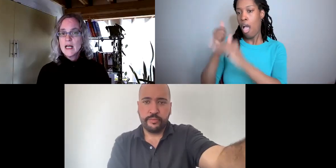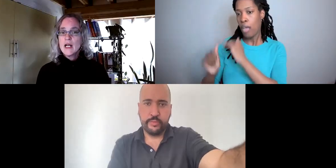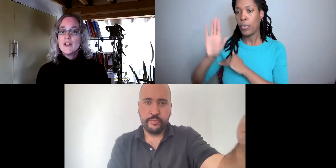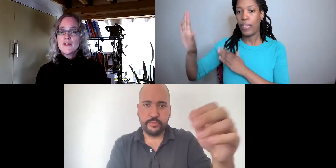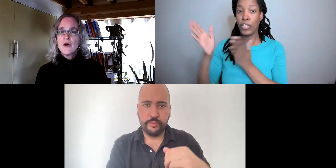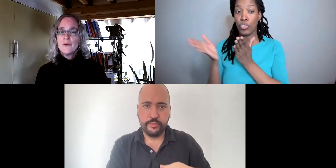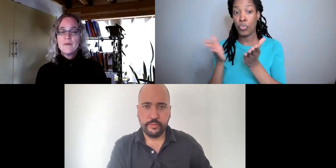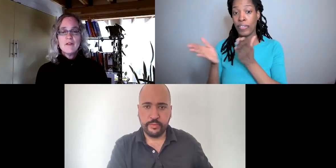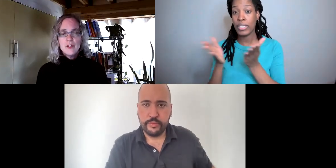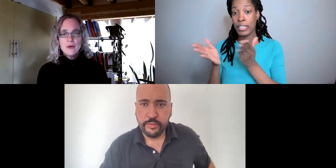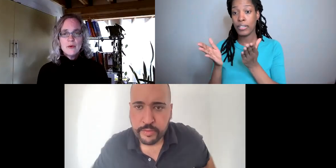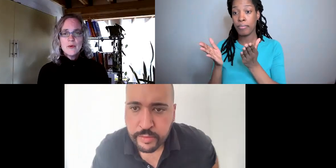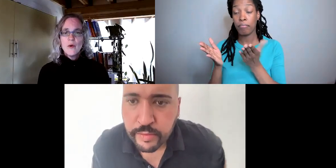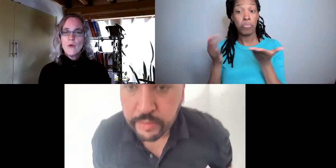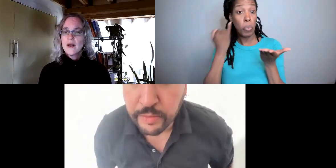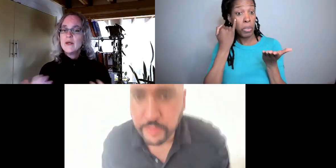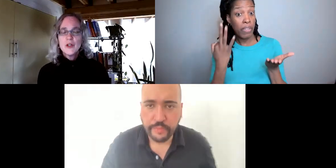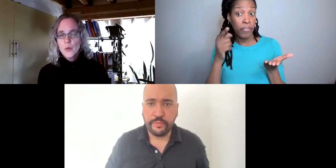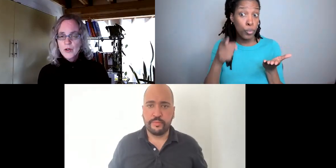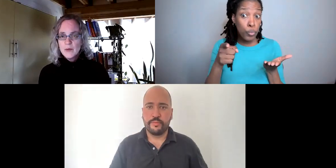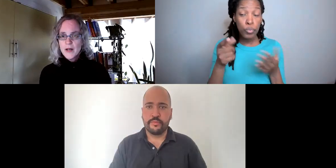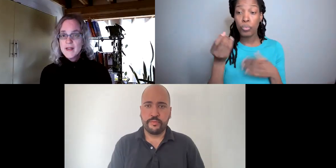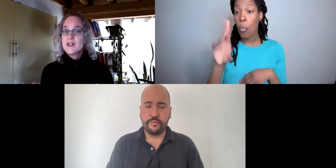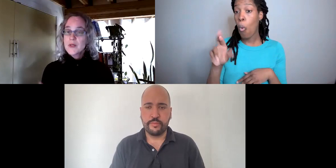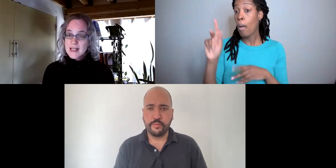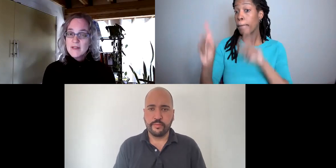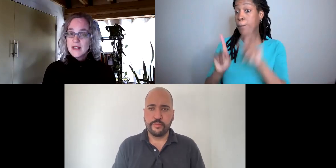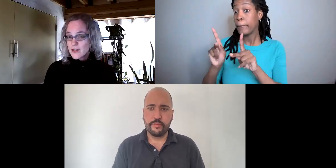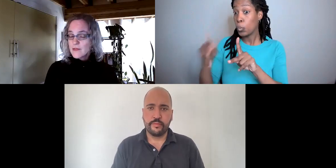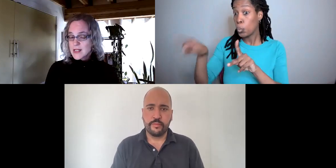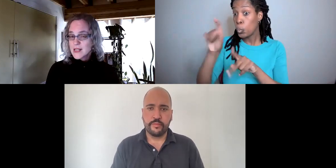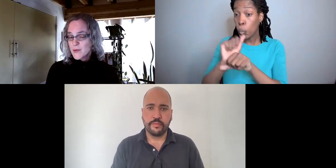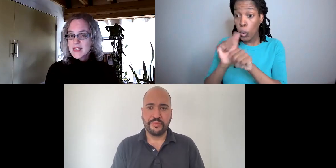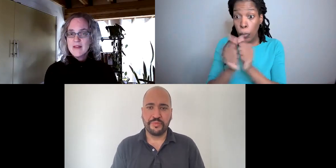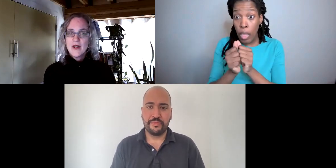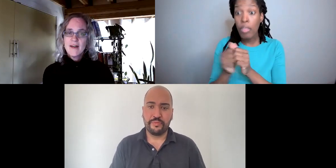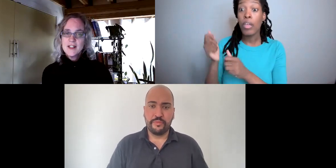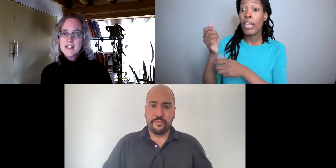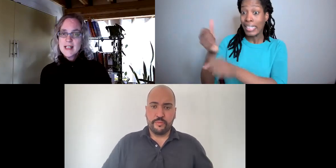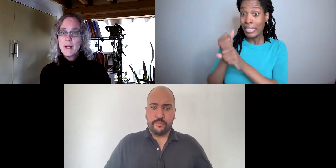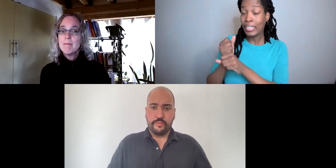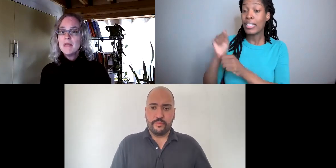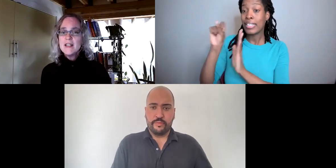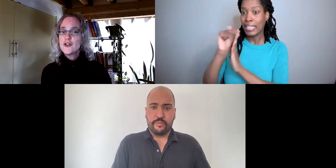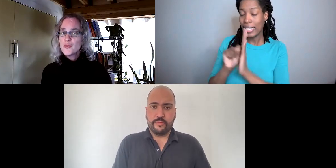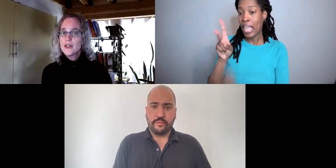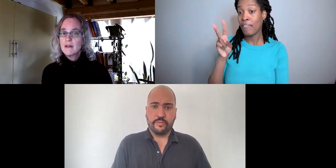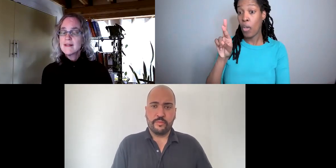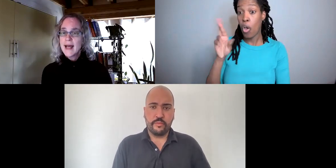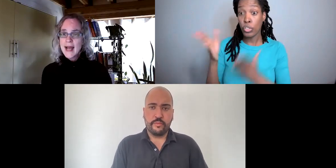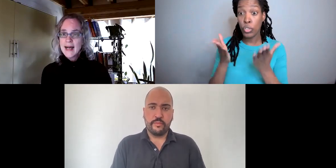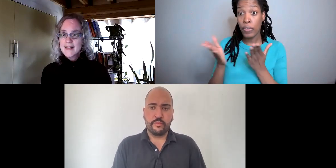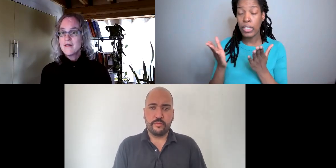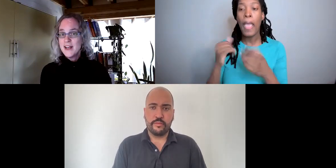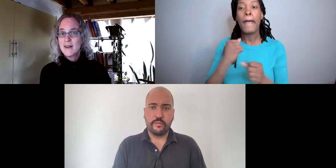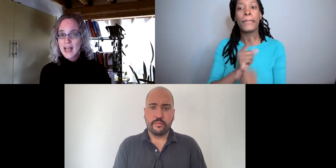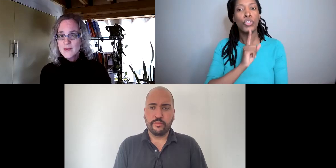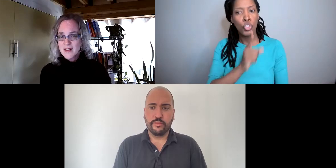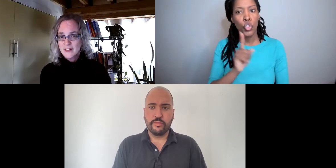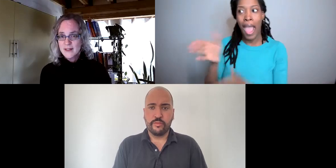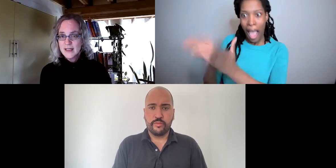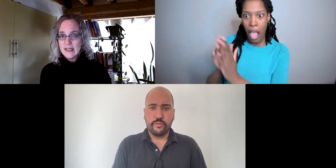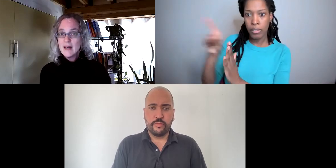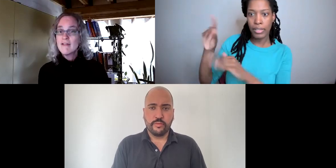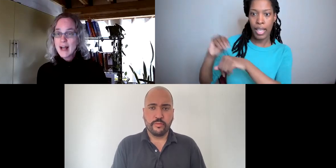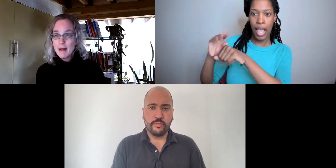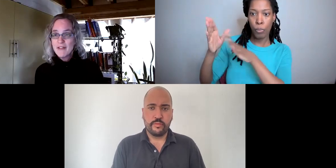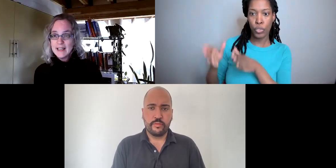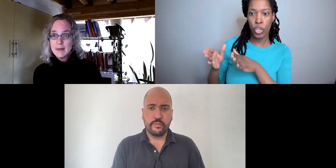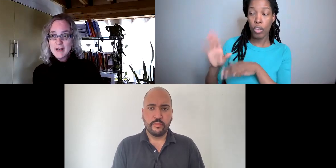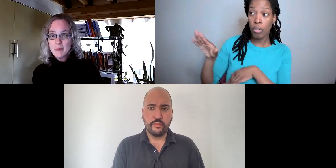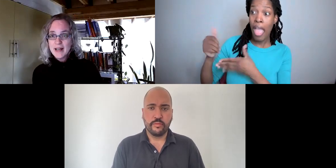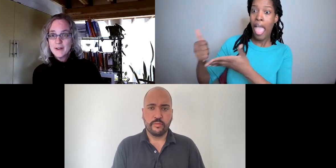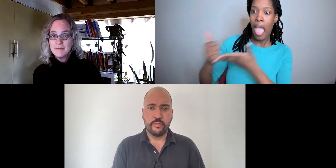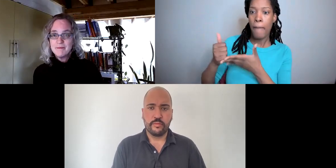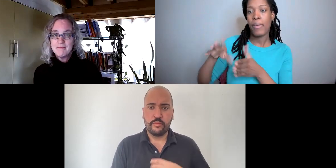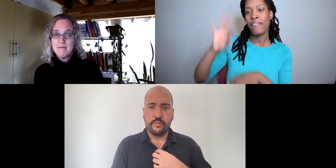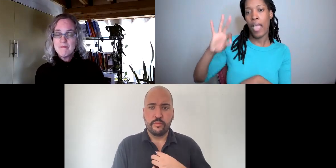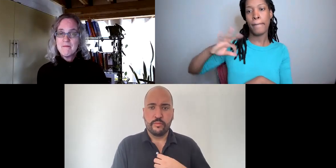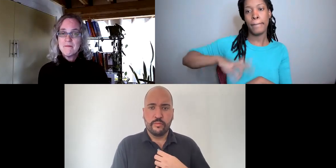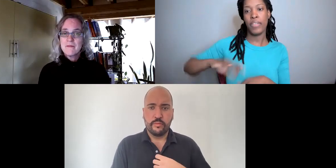So, if you or anyone you're working with is receiving services from a State VR agency, be sure to ask the VR Counselor for help finding a benefit planner.